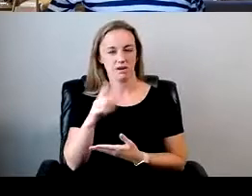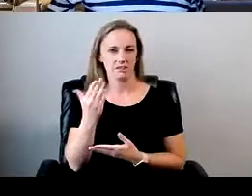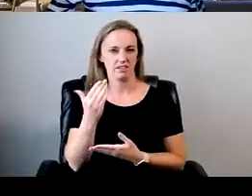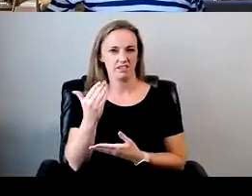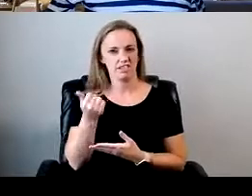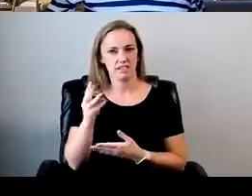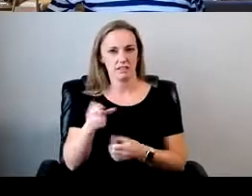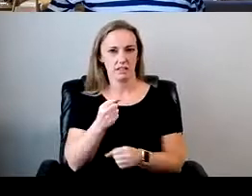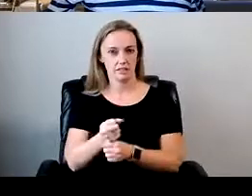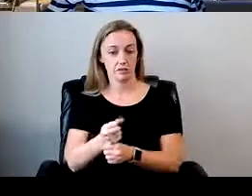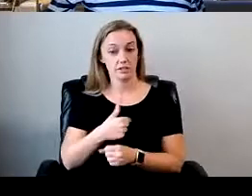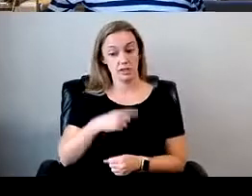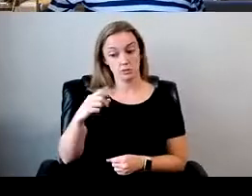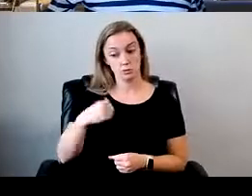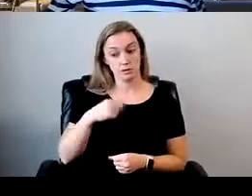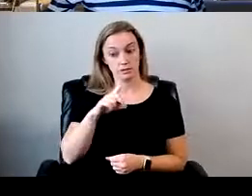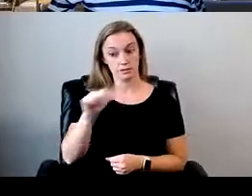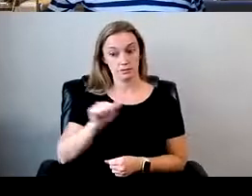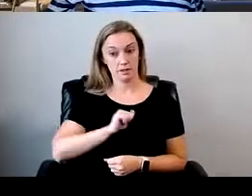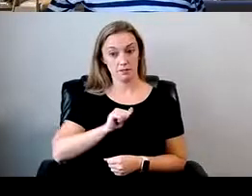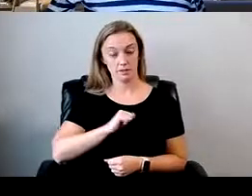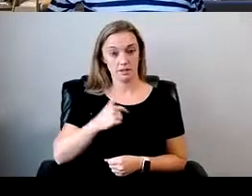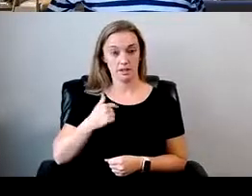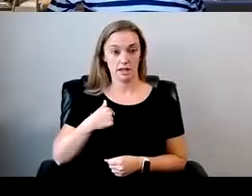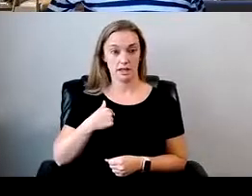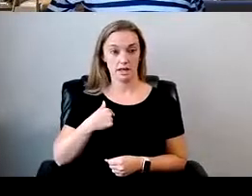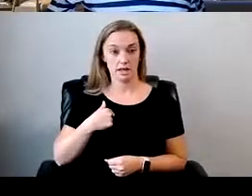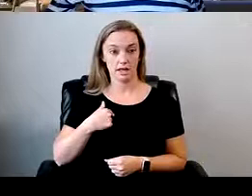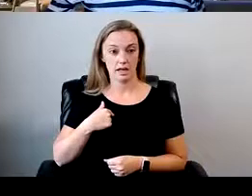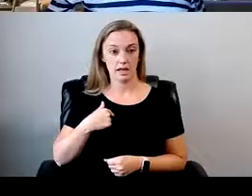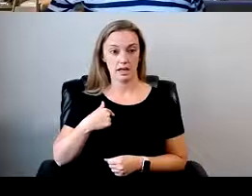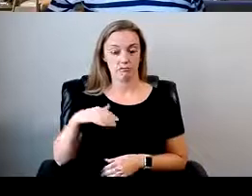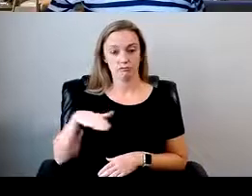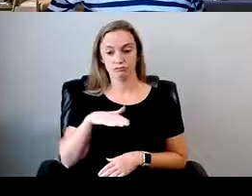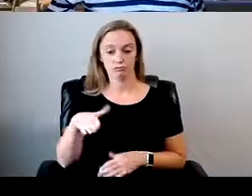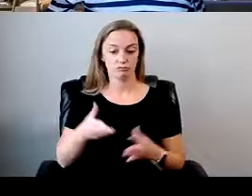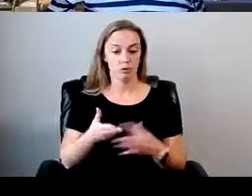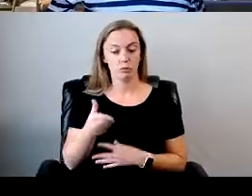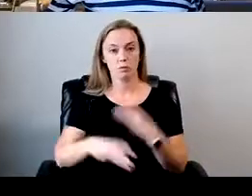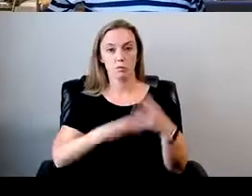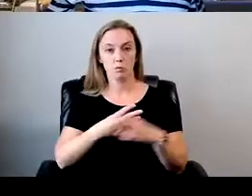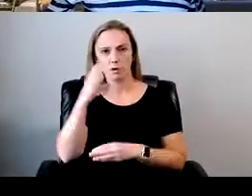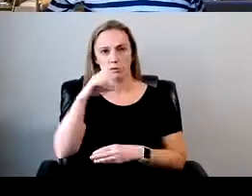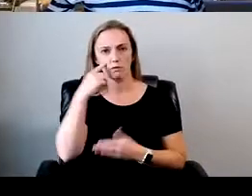I have a disability myself and I maneuver the world and look for things that are accessible and universally designed,